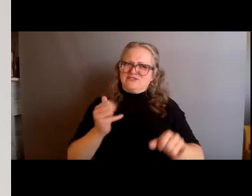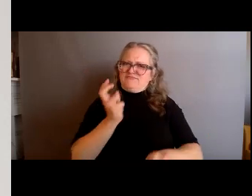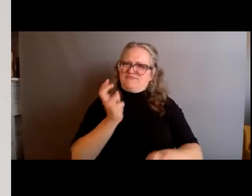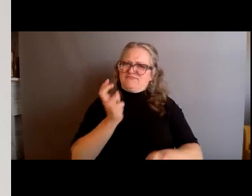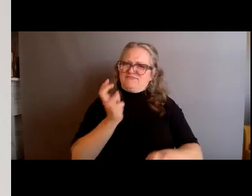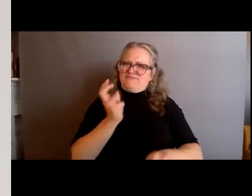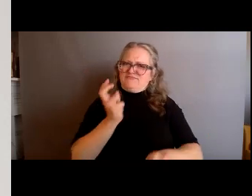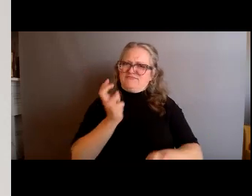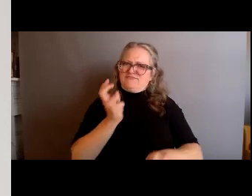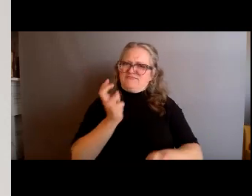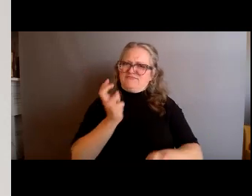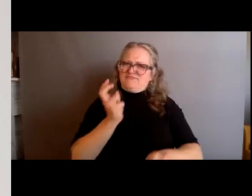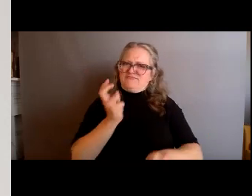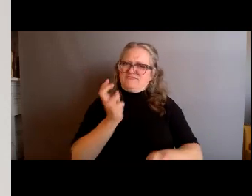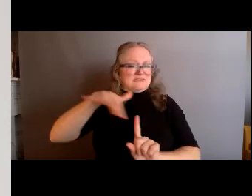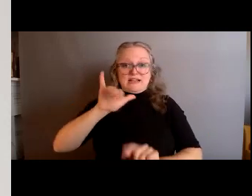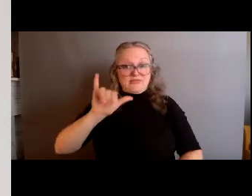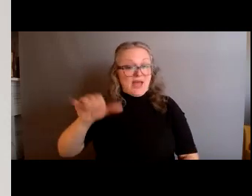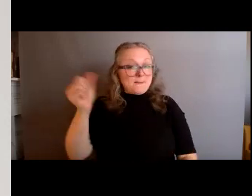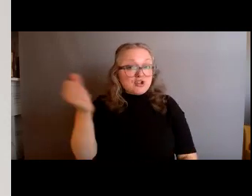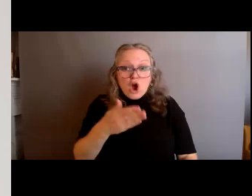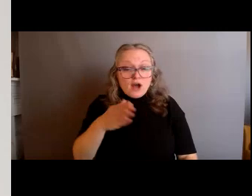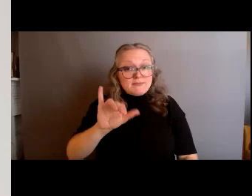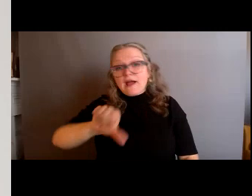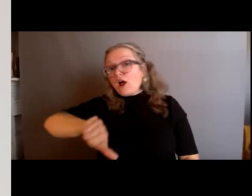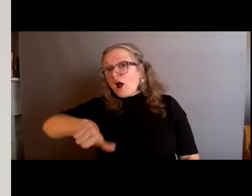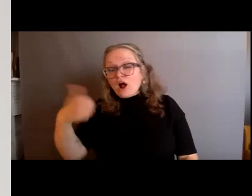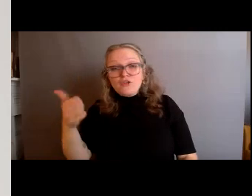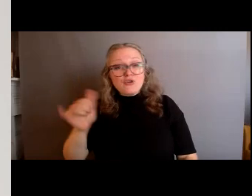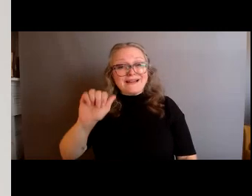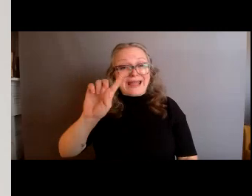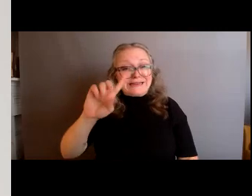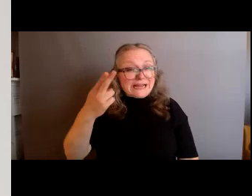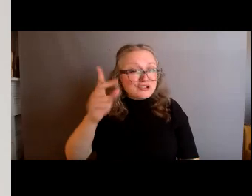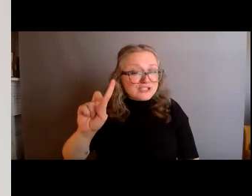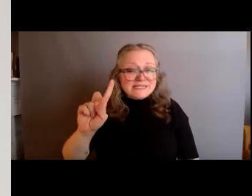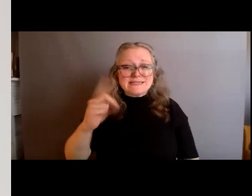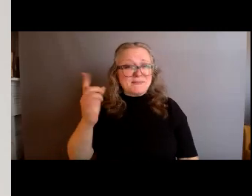Can that be caused by a different condition like ADHD or or something similar? Yes. Yes.